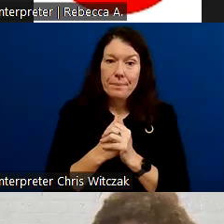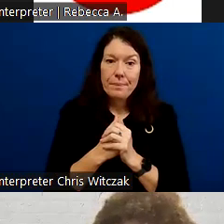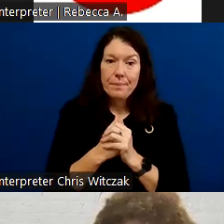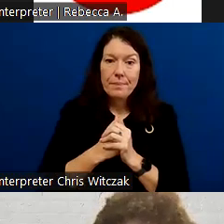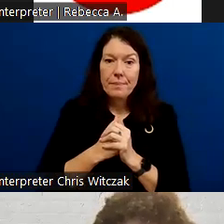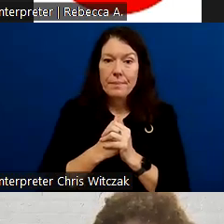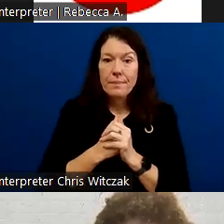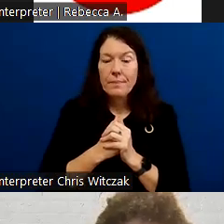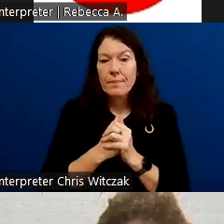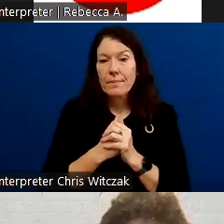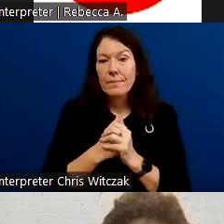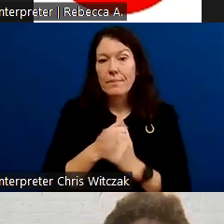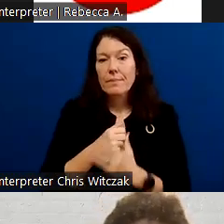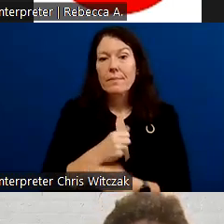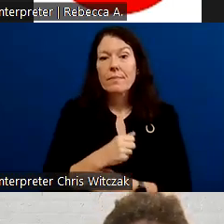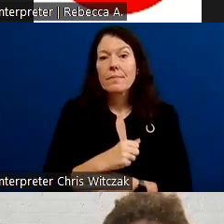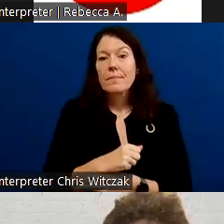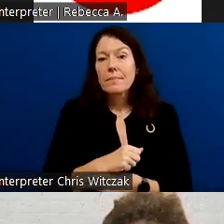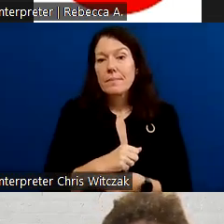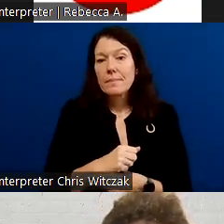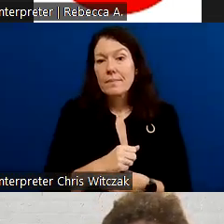okay